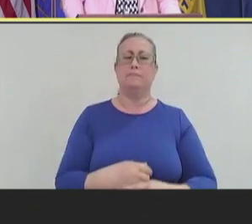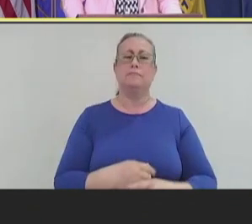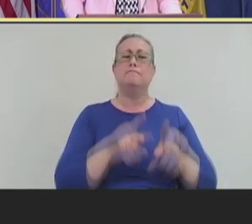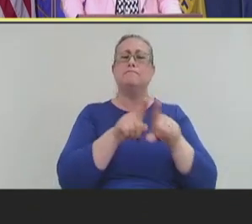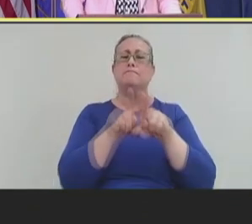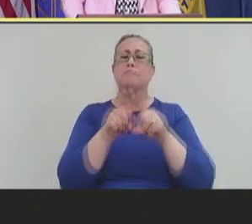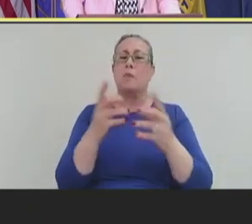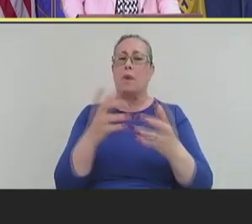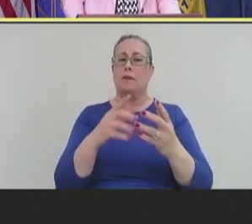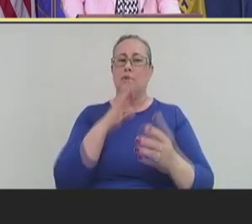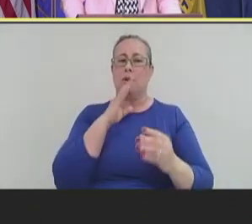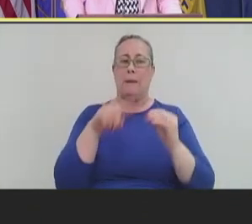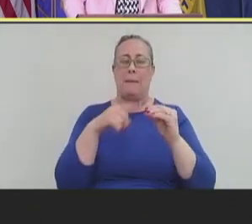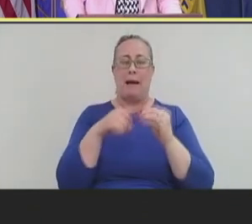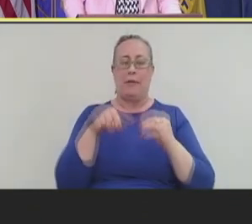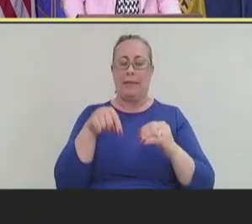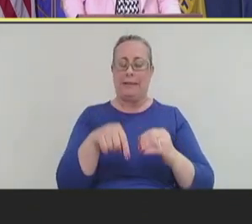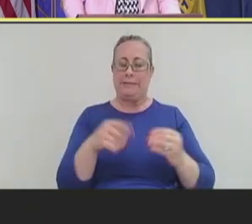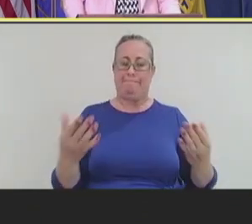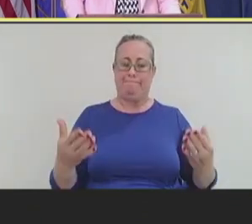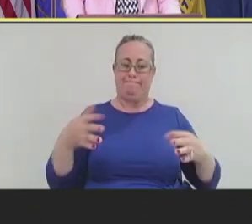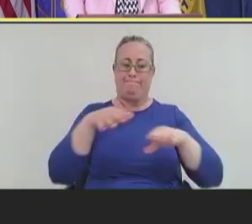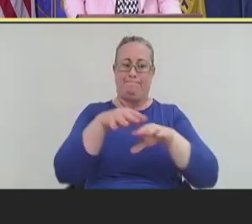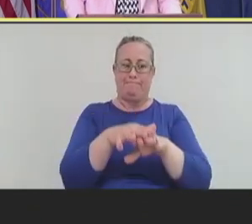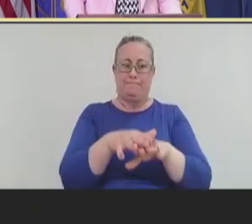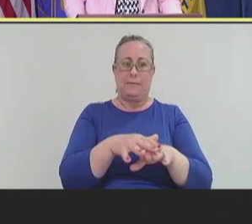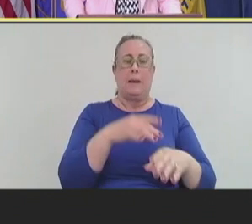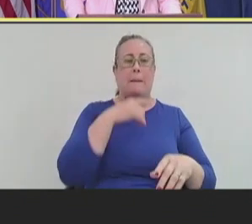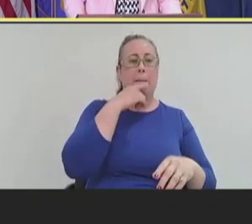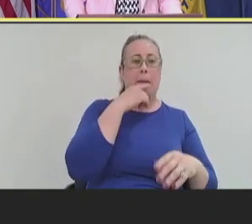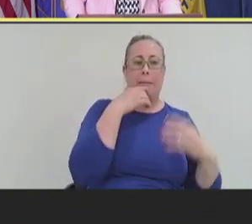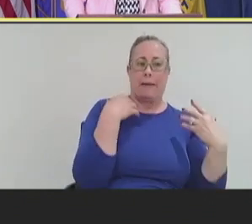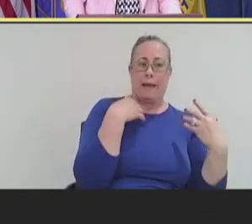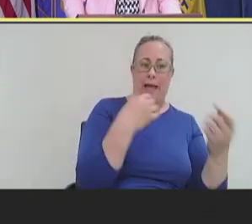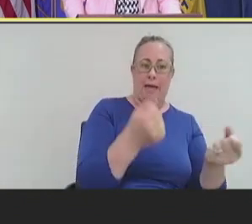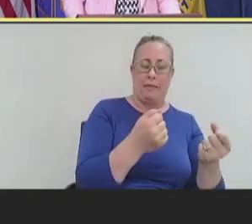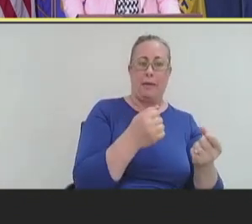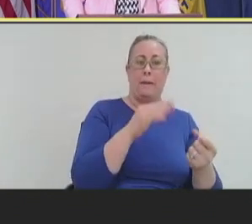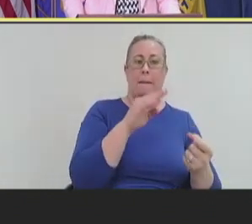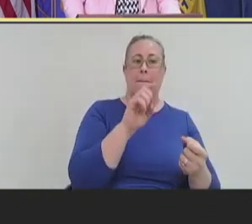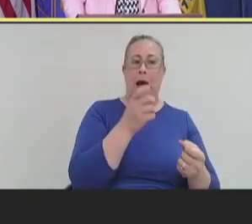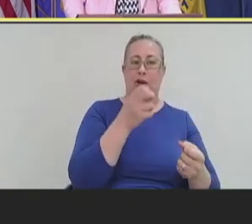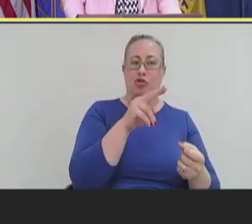the synergy with the public health modernization efforts or the data modernization initiative.